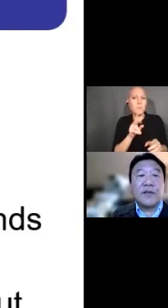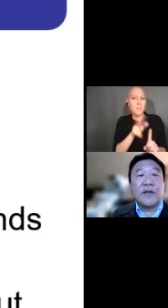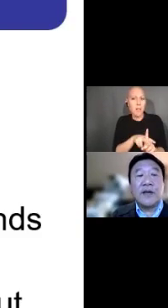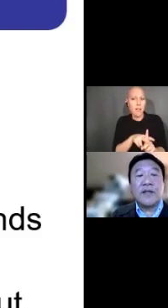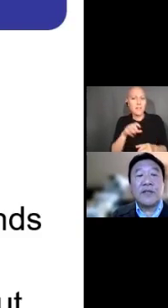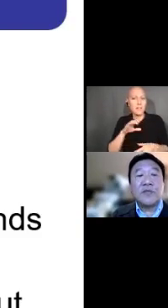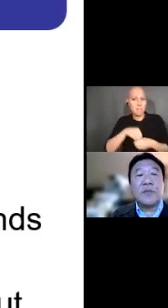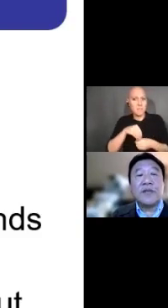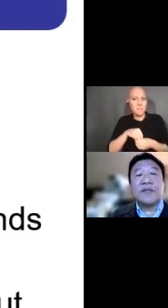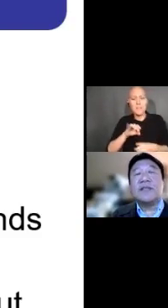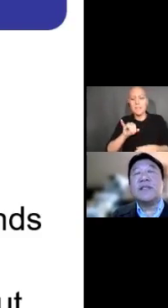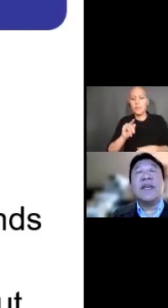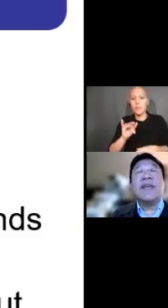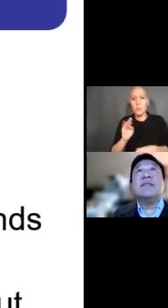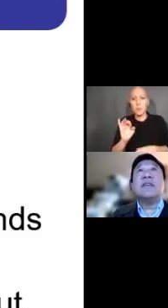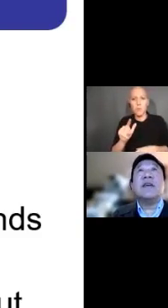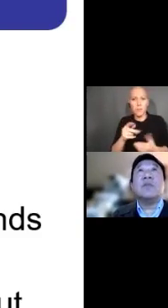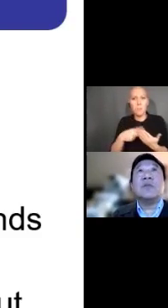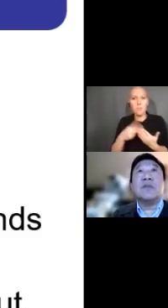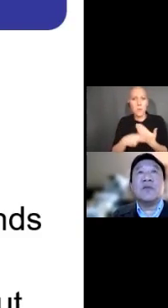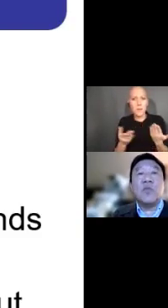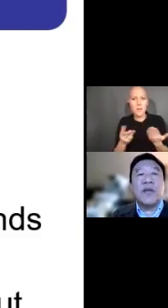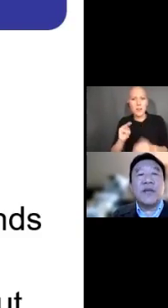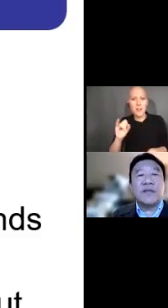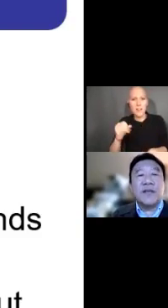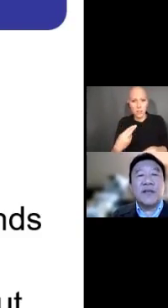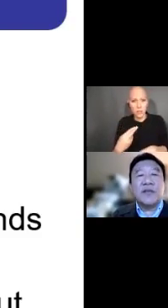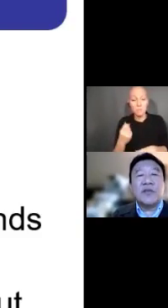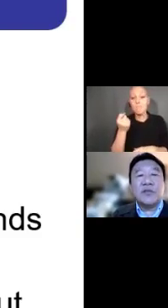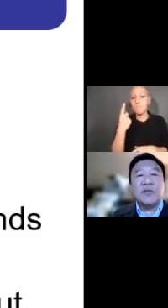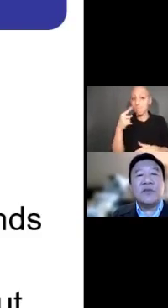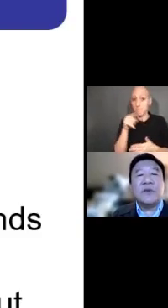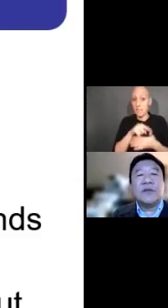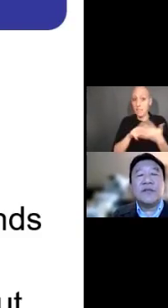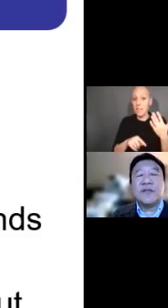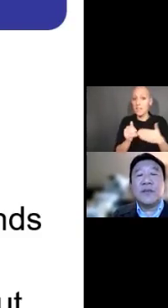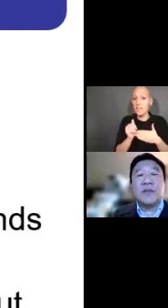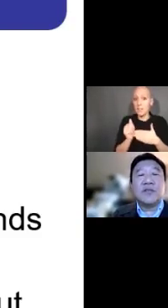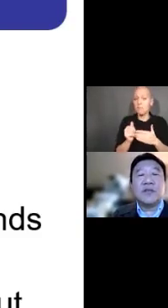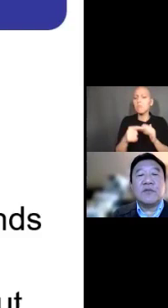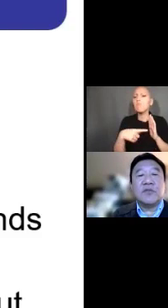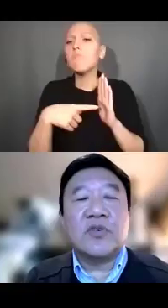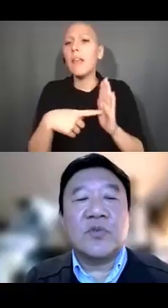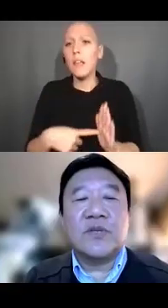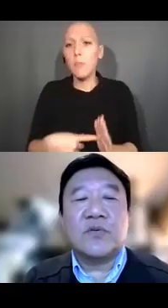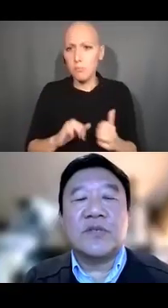The guidelines were basically examples and ways that you could do these dissemination of research resources